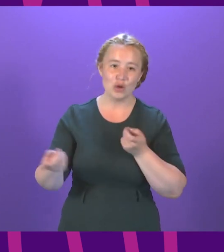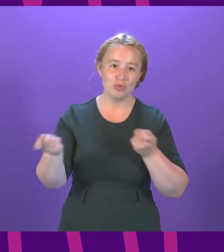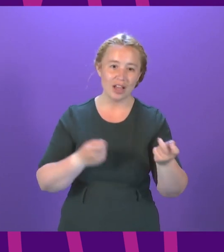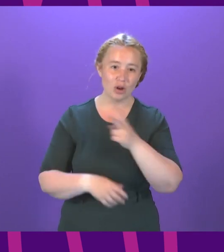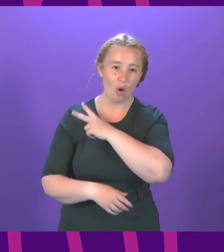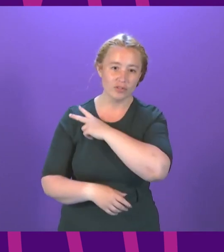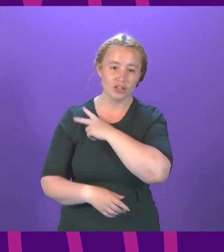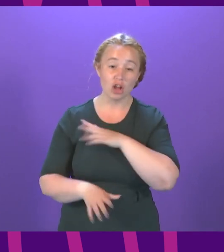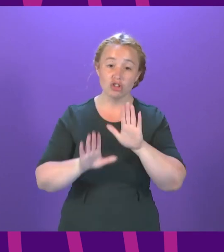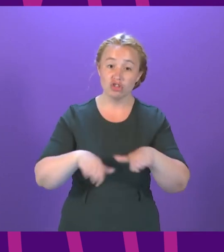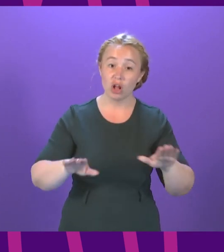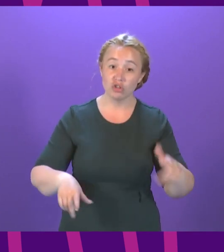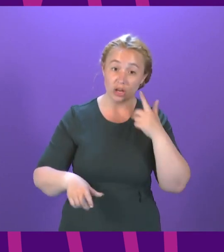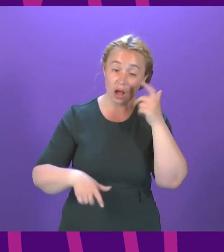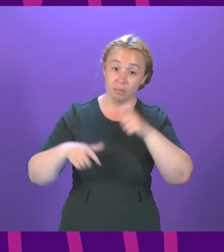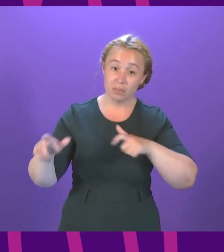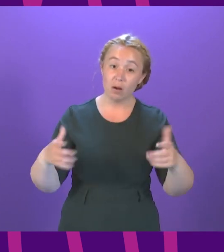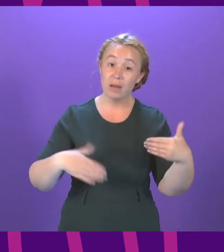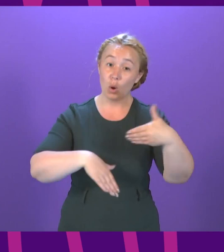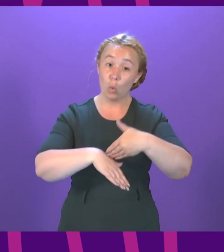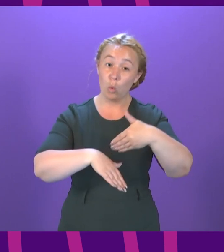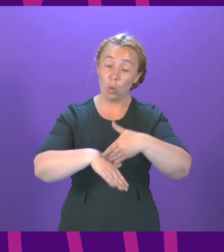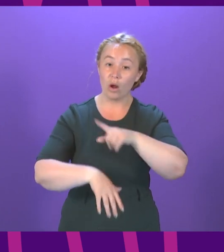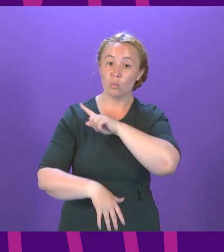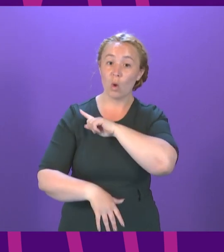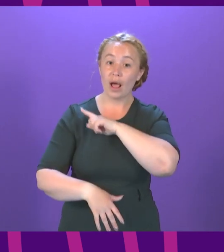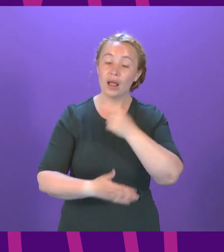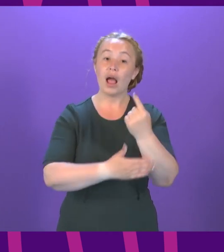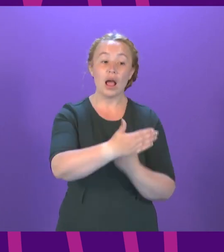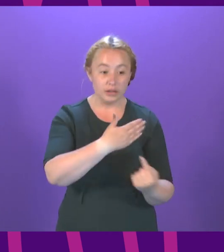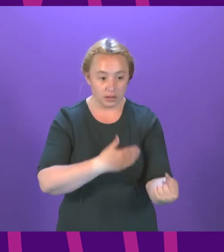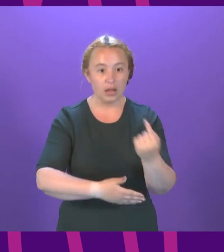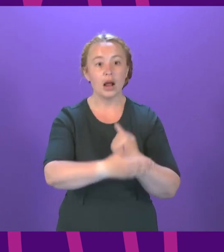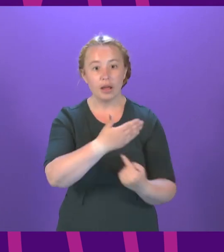Children and young people have been hit hard by the need to repeatedly self-isolate. Many missed